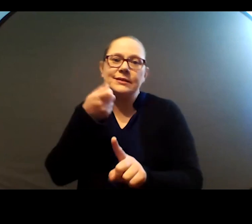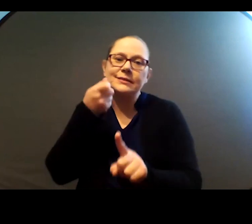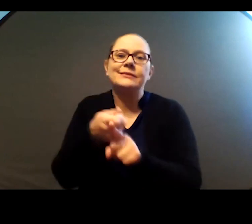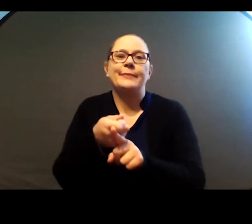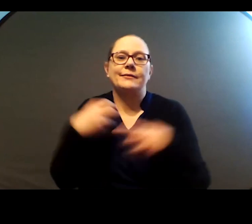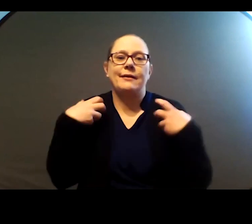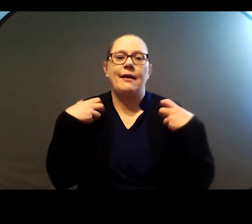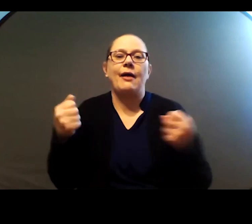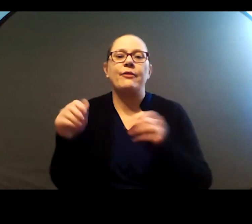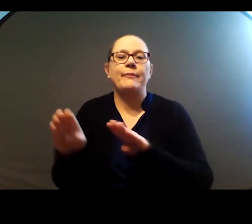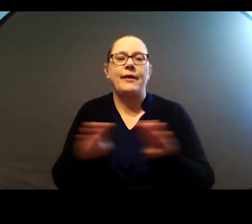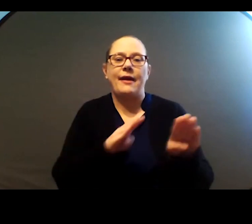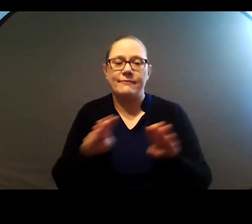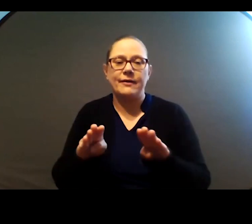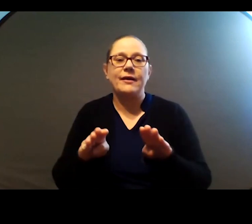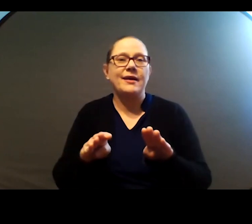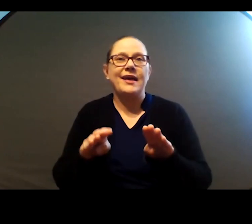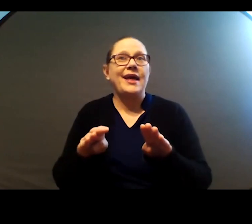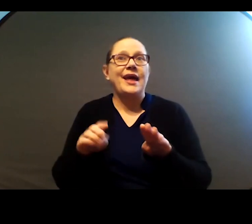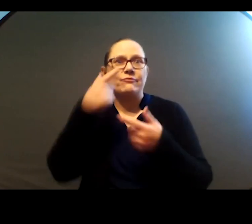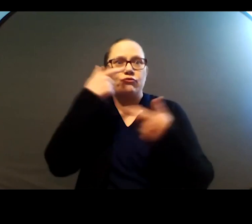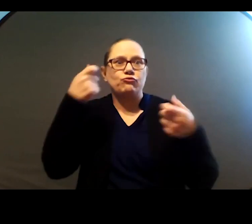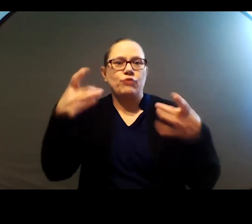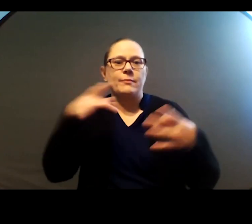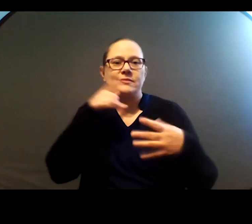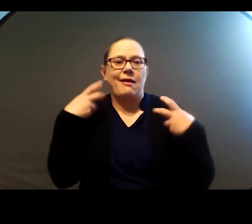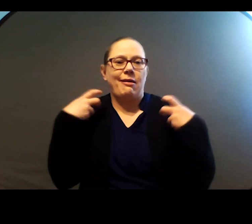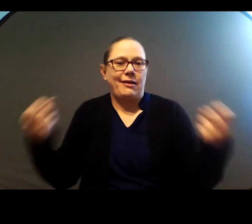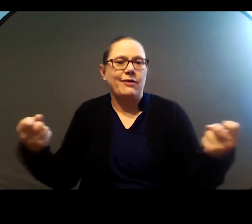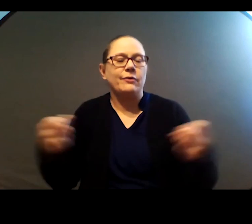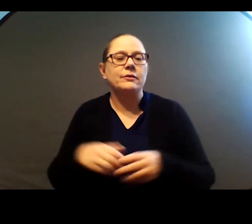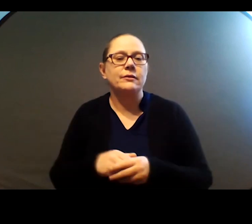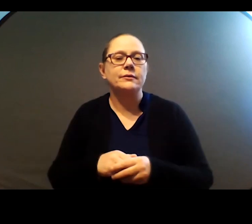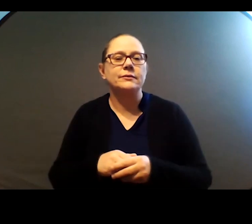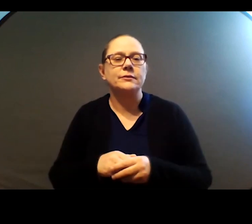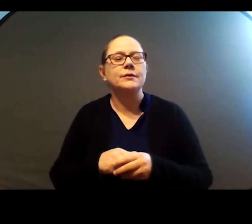if we have a lot of unresolved trauma. So I think that we we need to be cognizant that